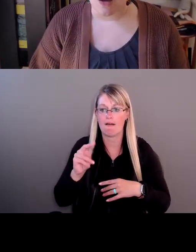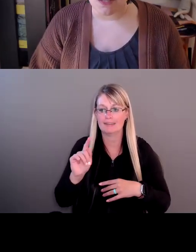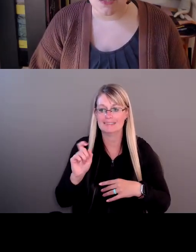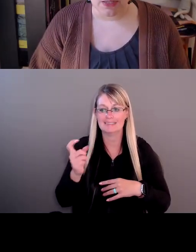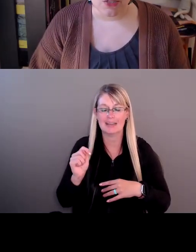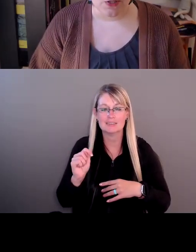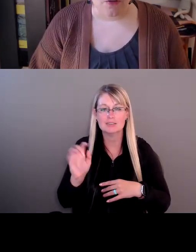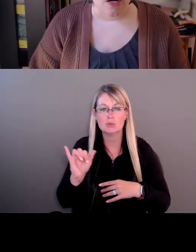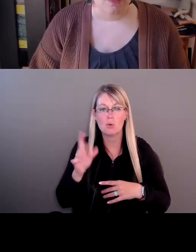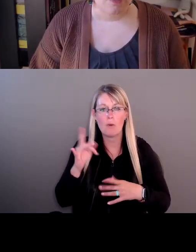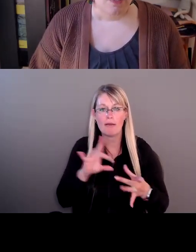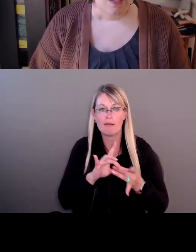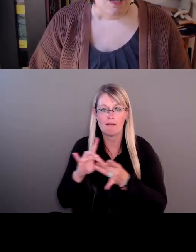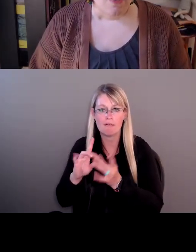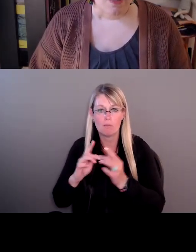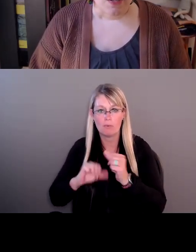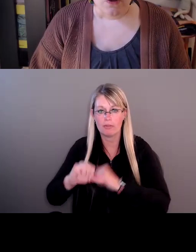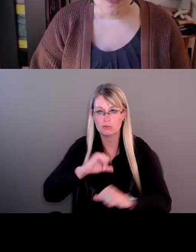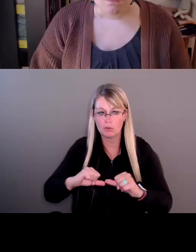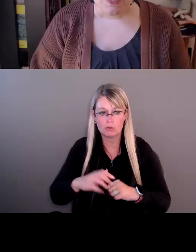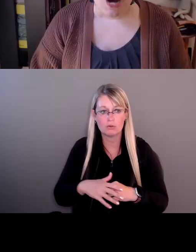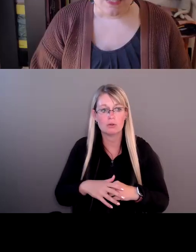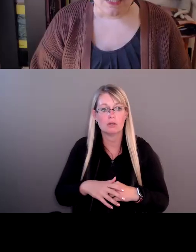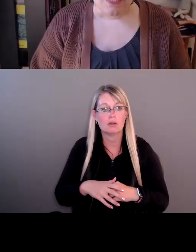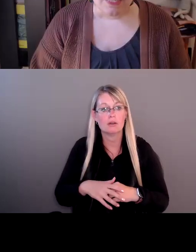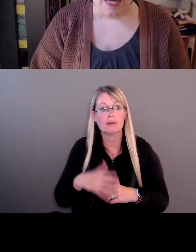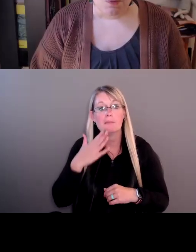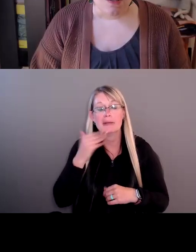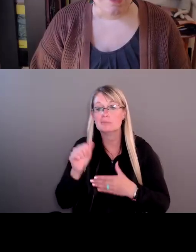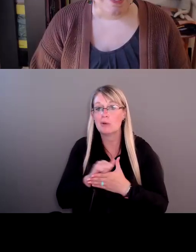topics relate to each other. And then I will go through some best practices and examples,